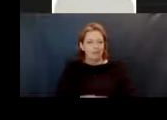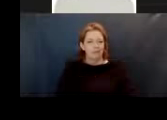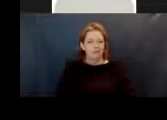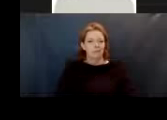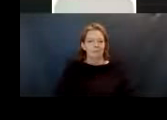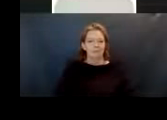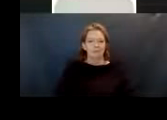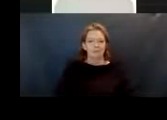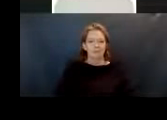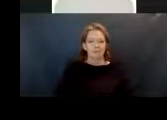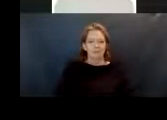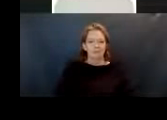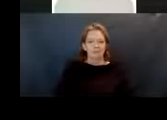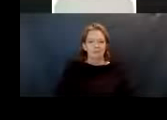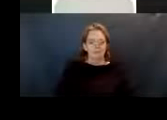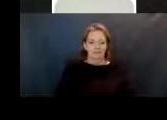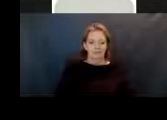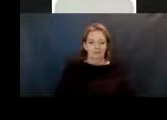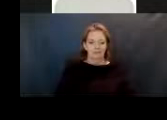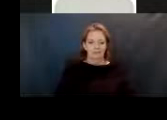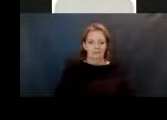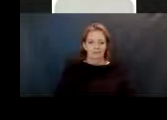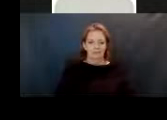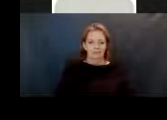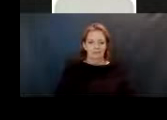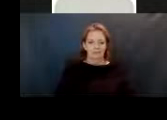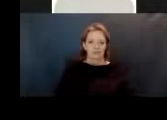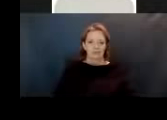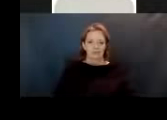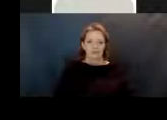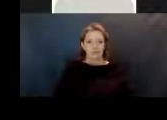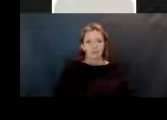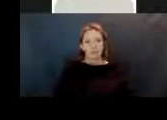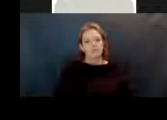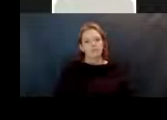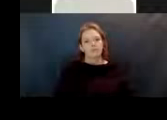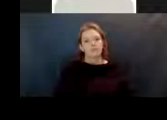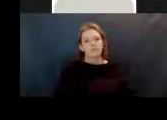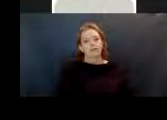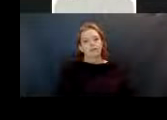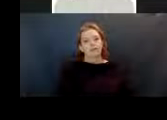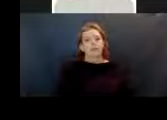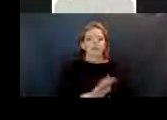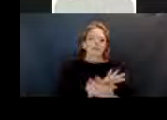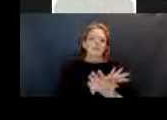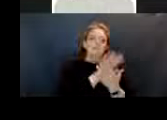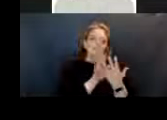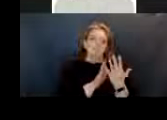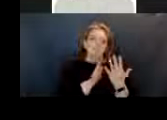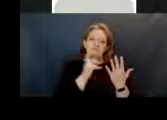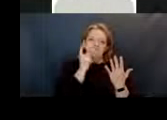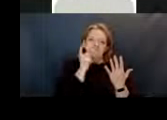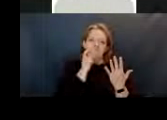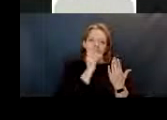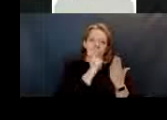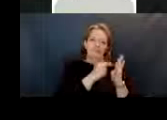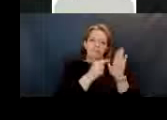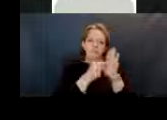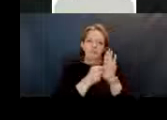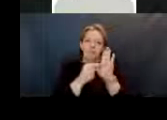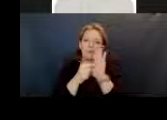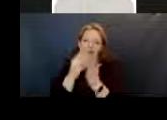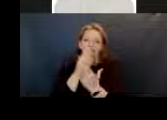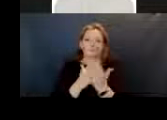And so those are some of, I guess, my favorite places to be in Mississippi.